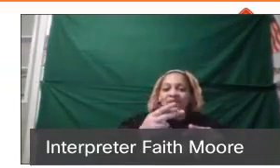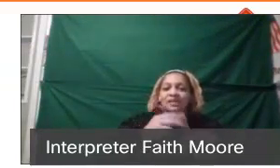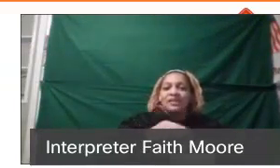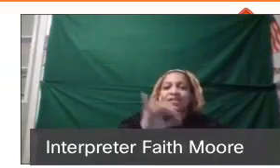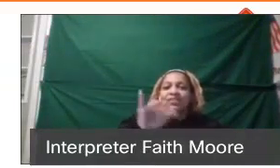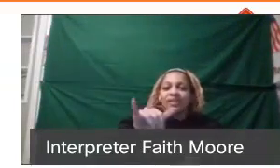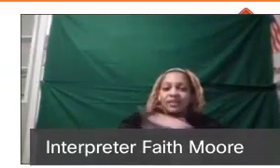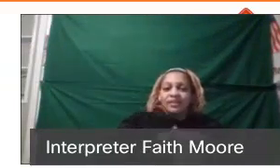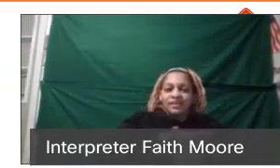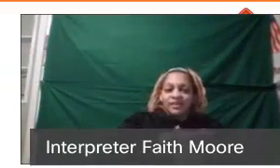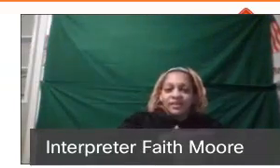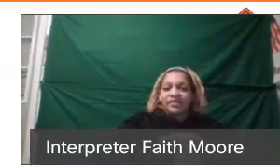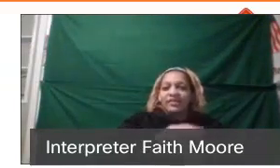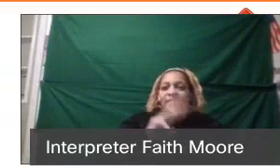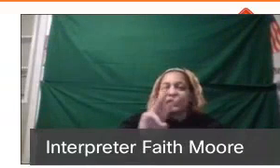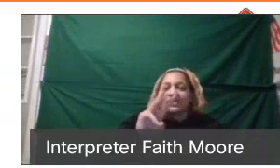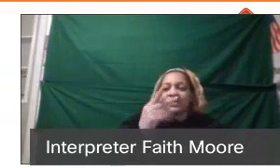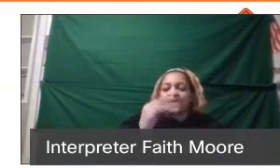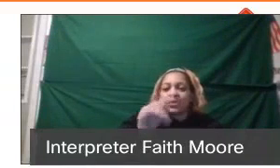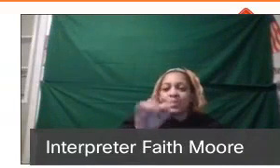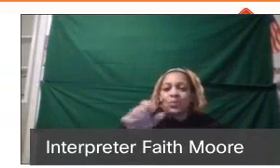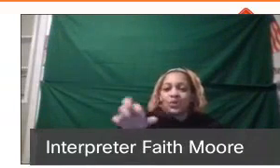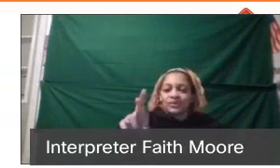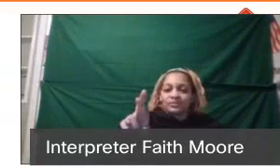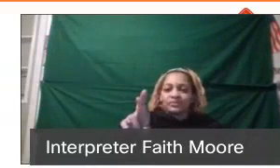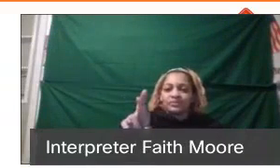If you can kind of imagine the barrier, we'll kind of terminate.